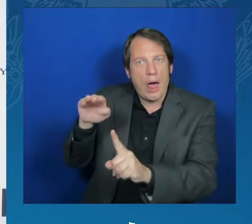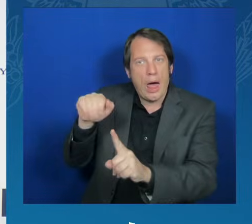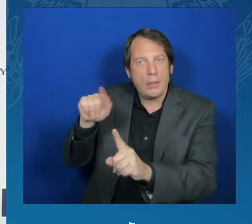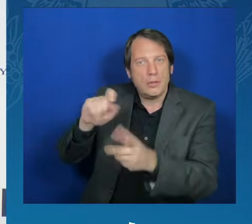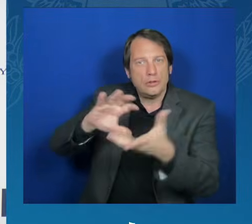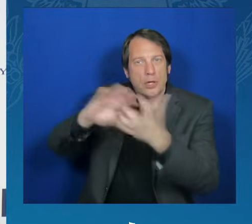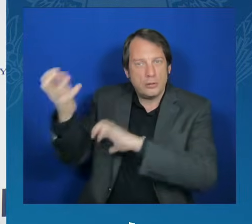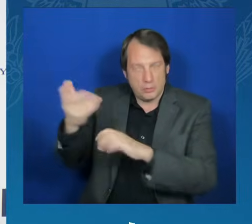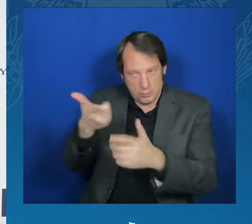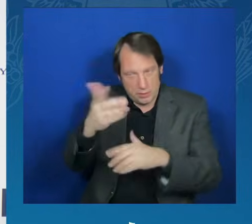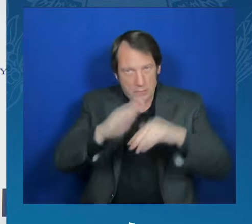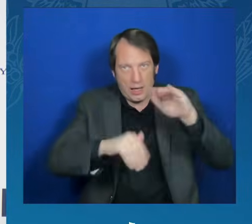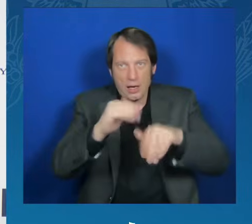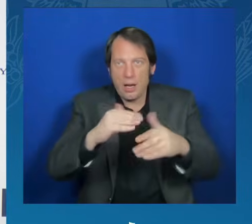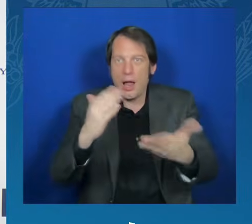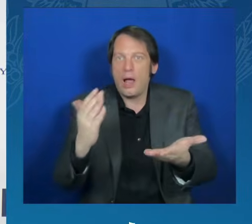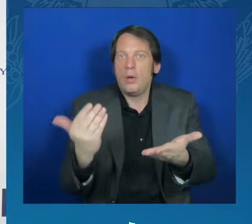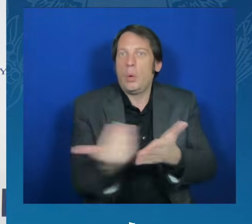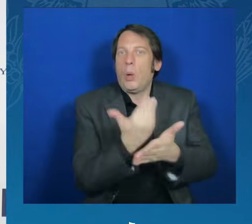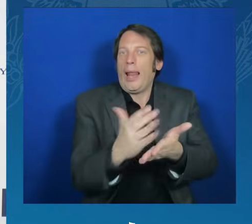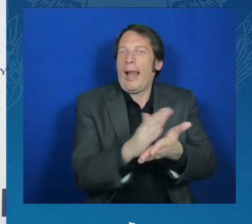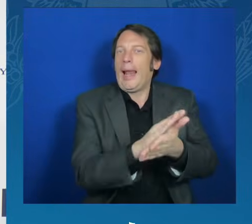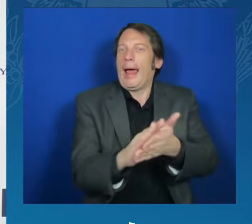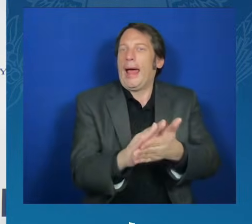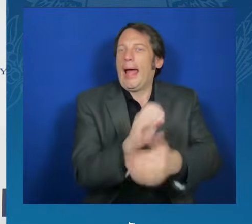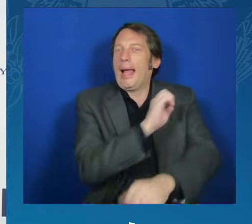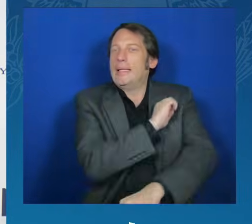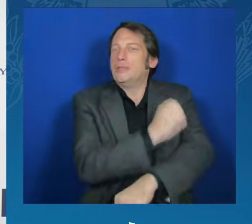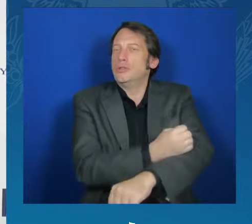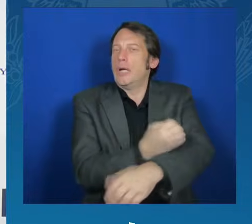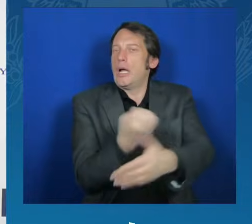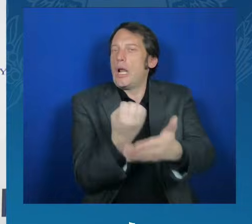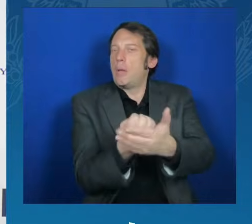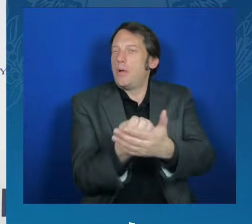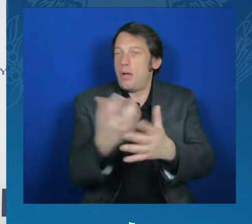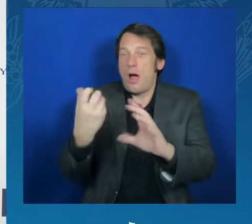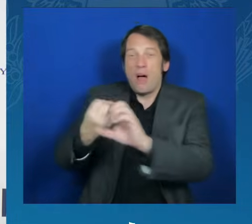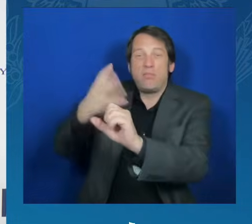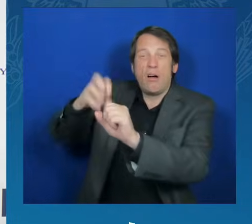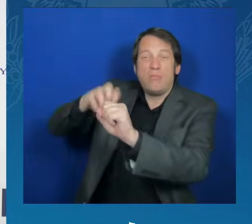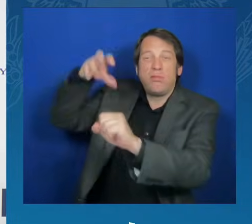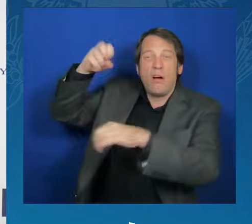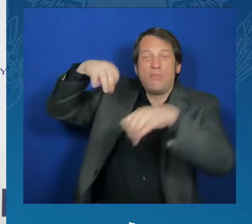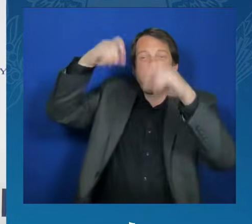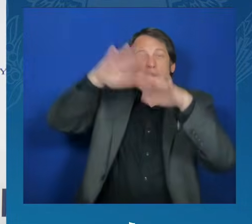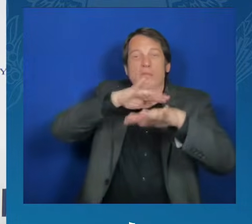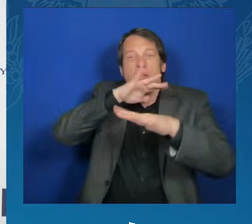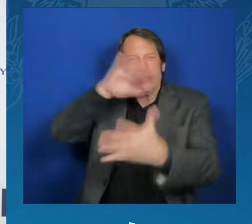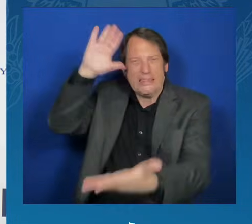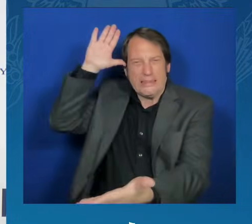Our economic vision has ensured America's economy remains the strongest in the world,